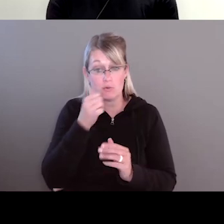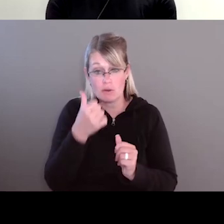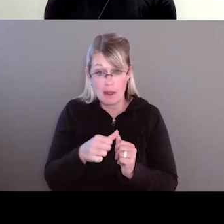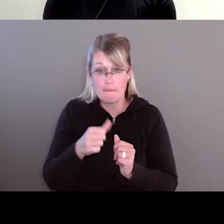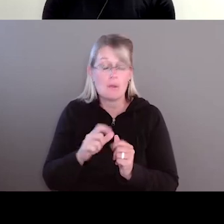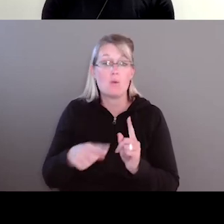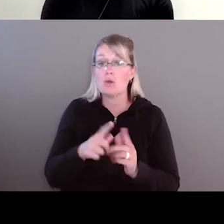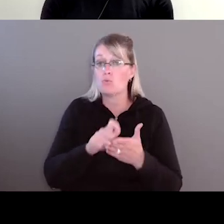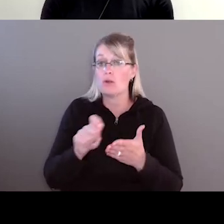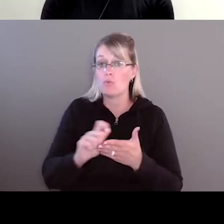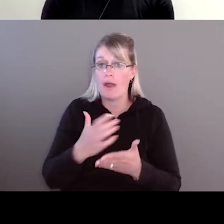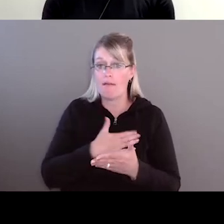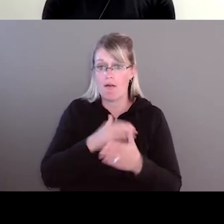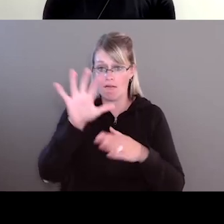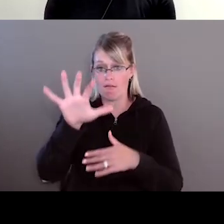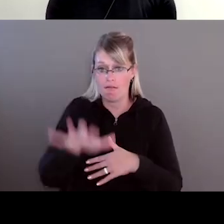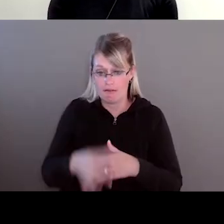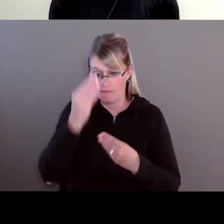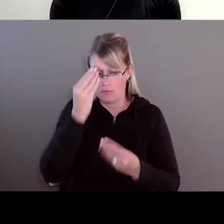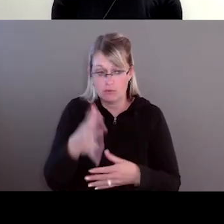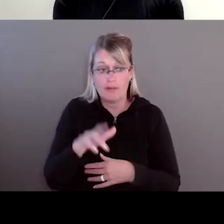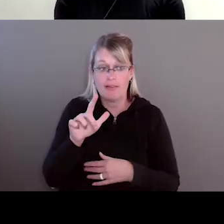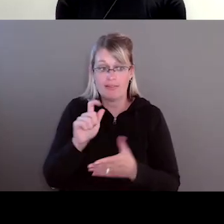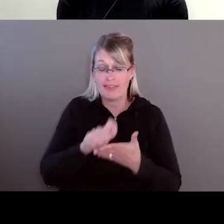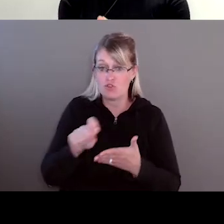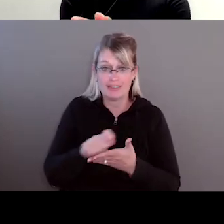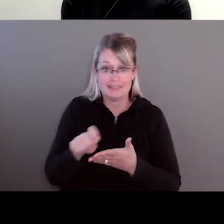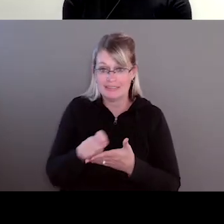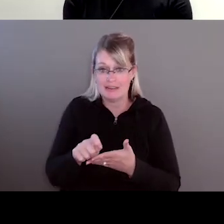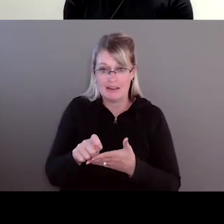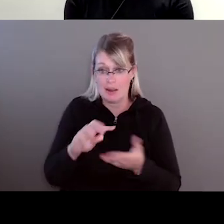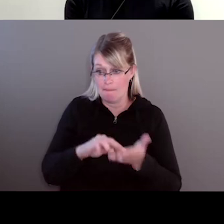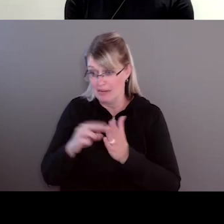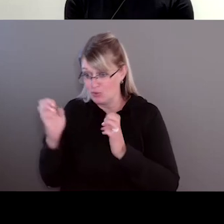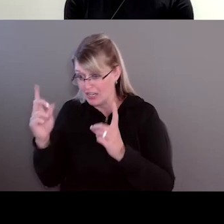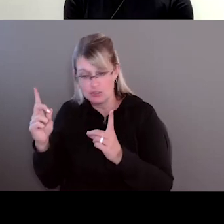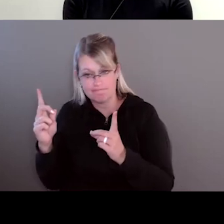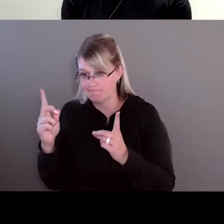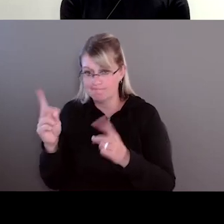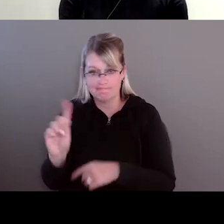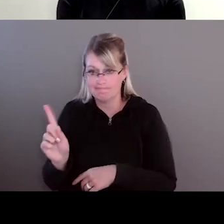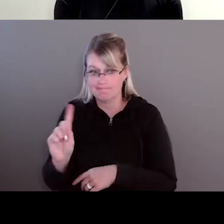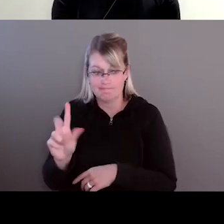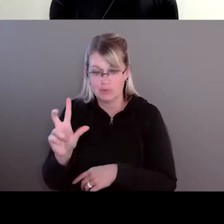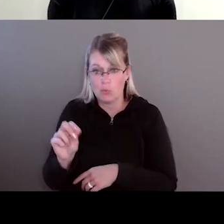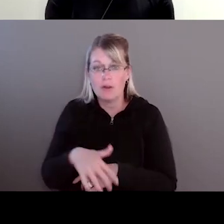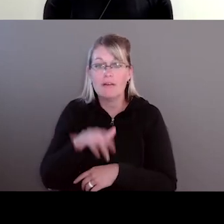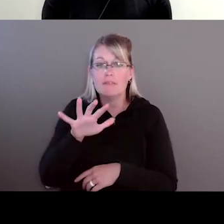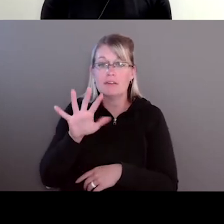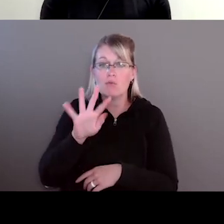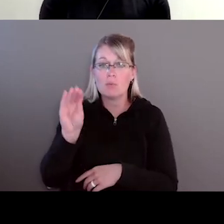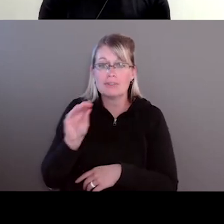writing our body copy is literacy does not equal education. There are 54% of adults here in the